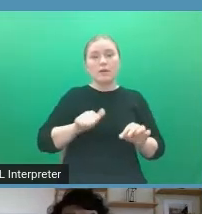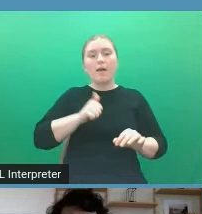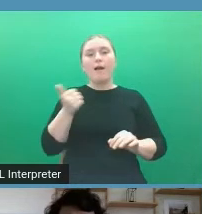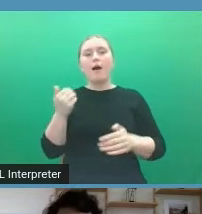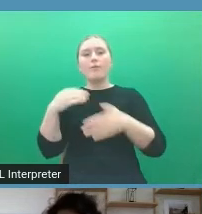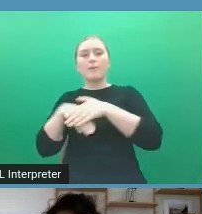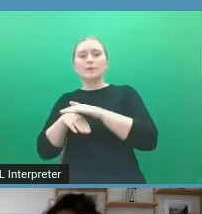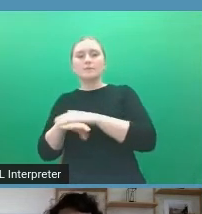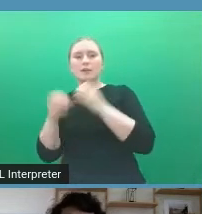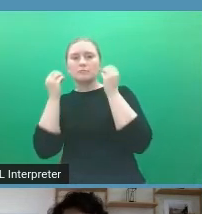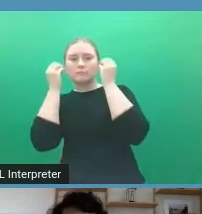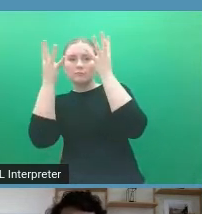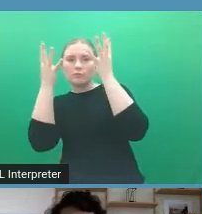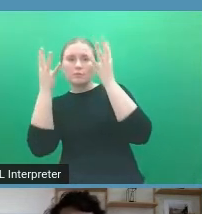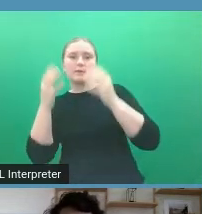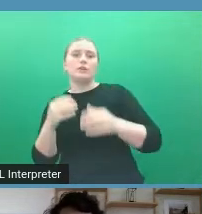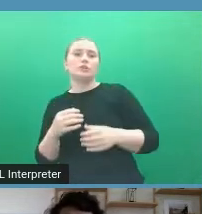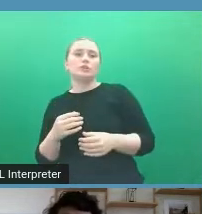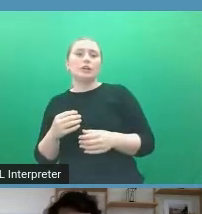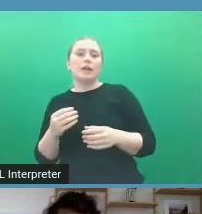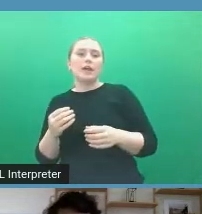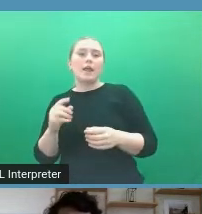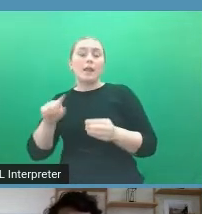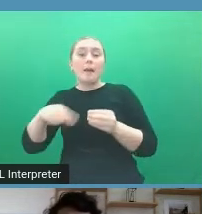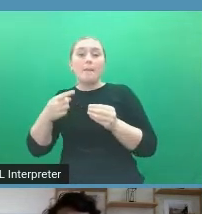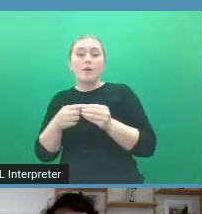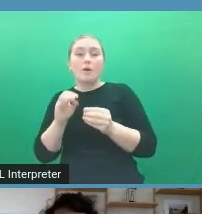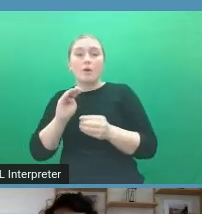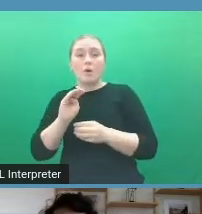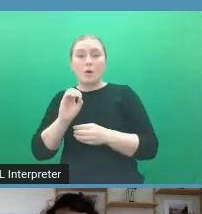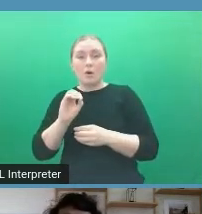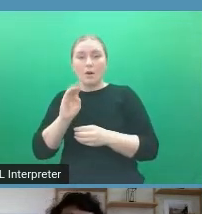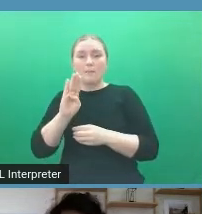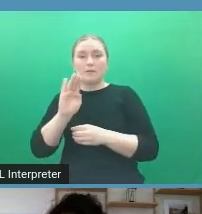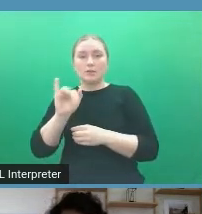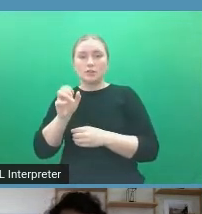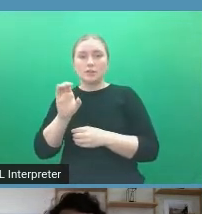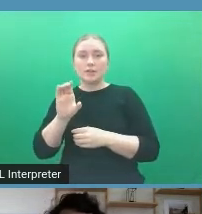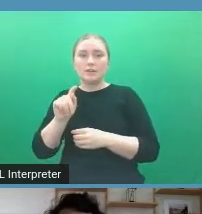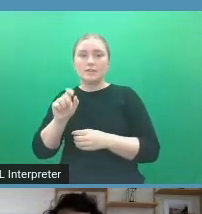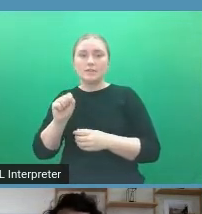information about objects that's not only helpful for visitors with disabilities but really